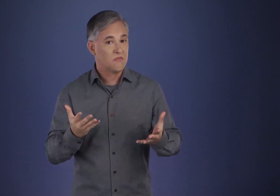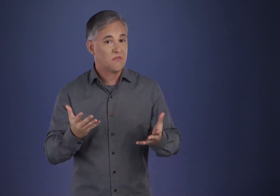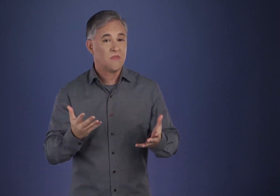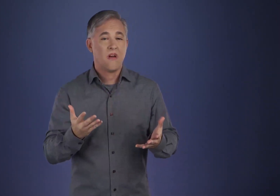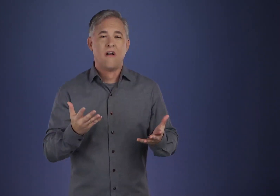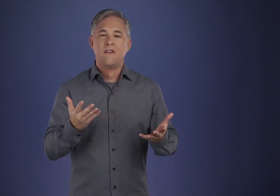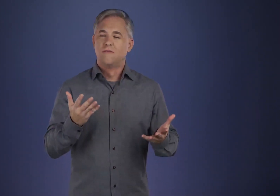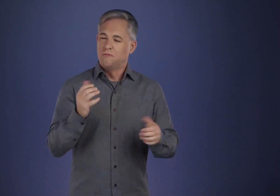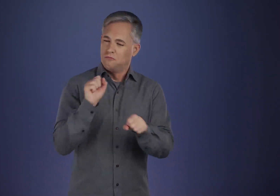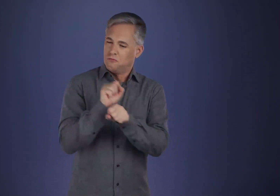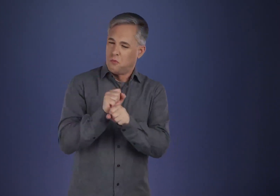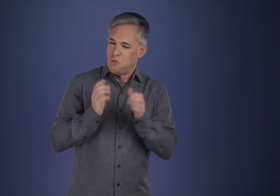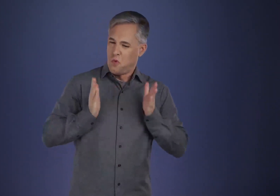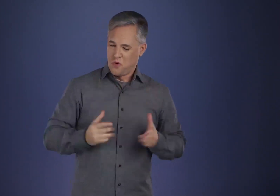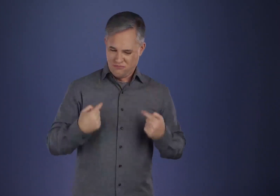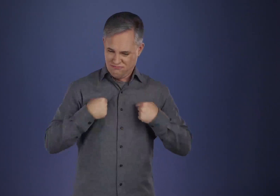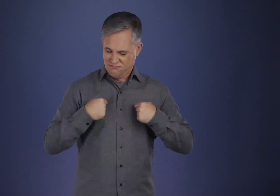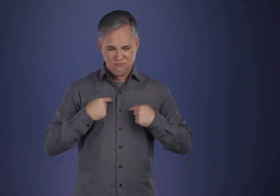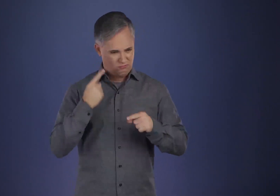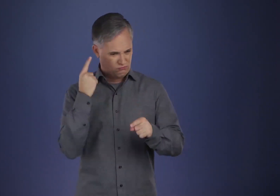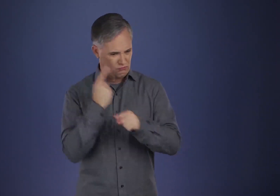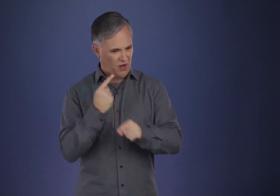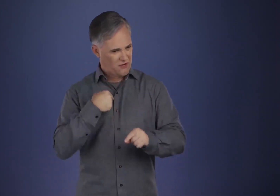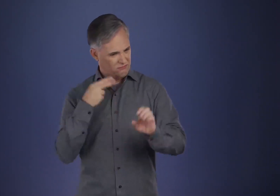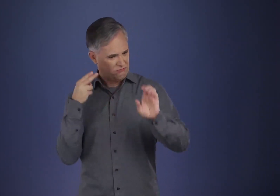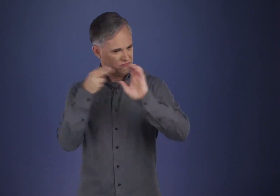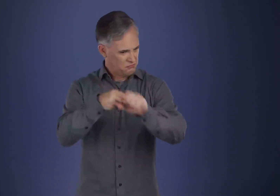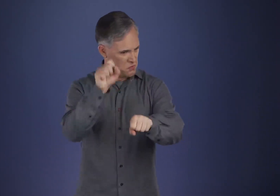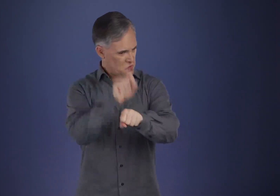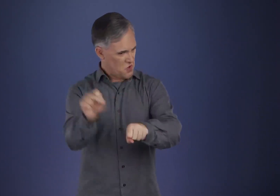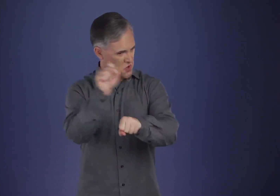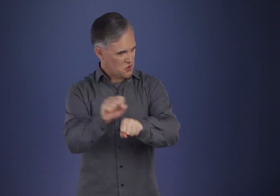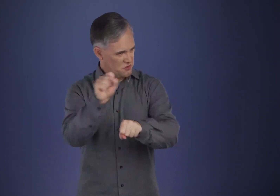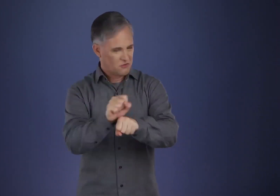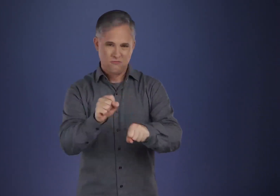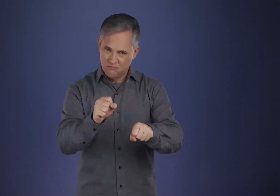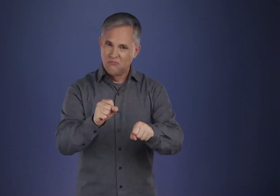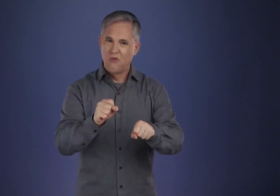a voice kept saying to me, ‘The laborer is worthy of his hire.’